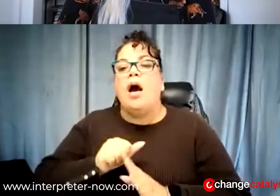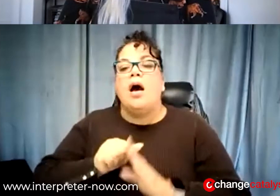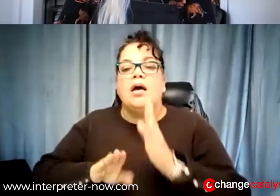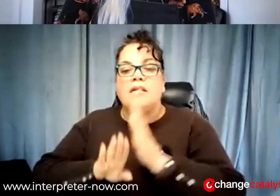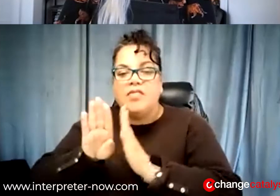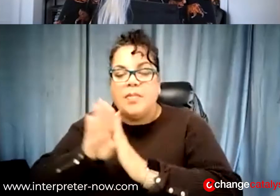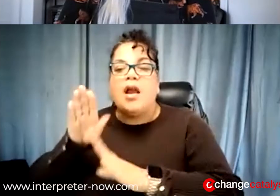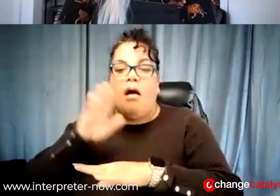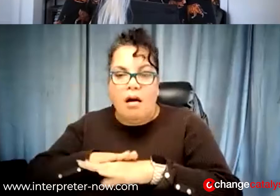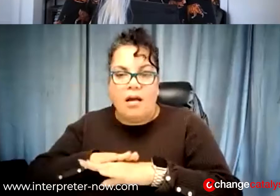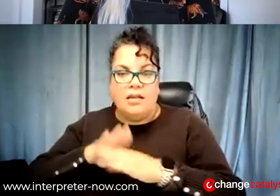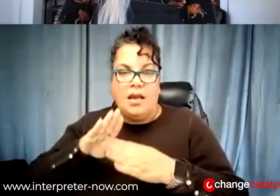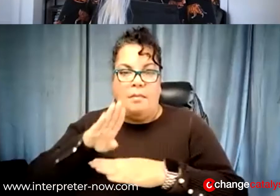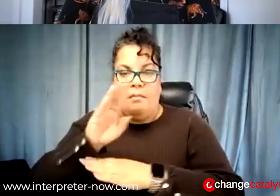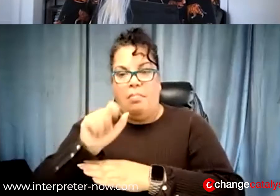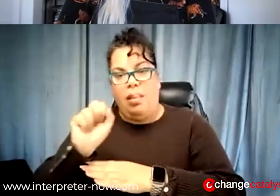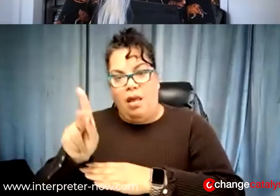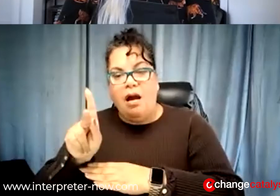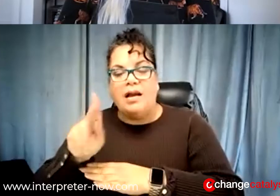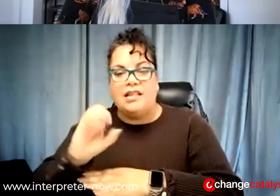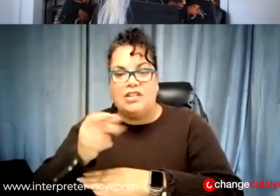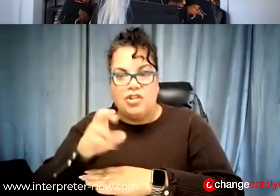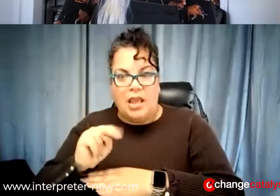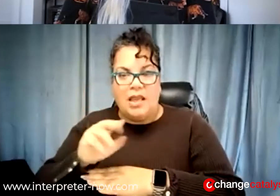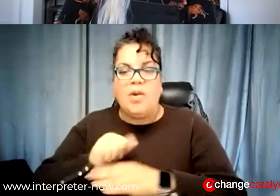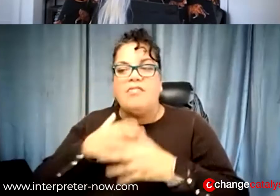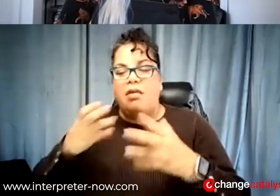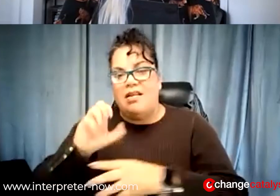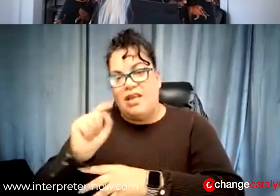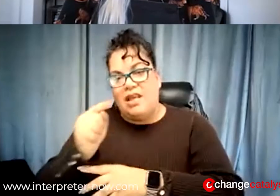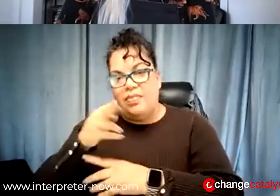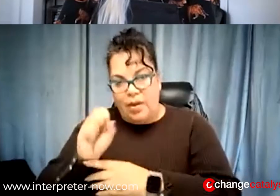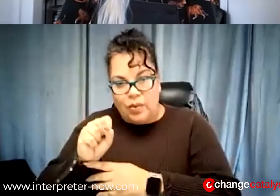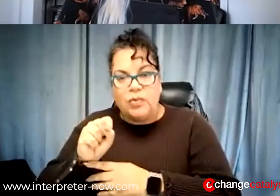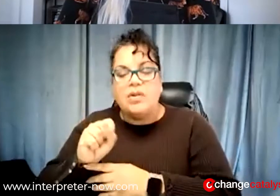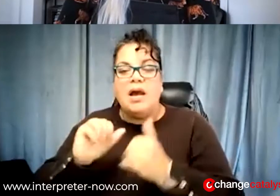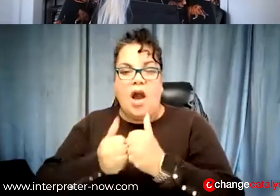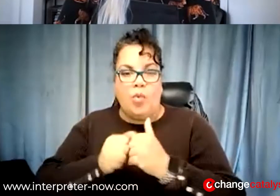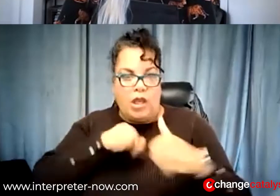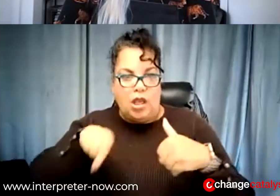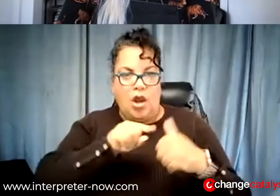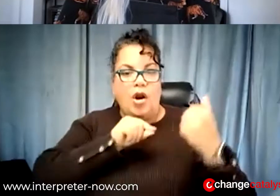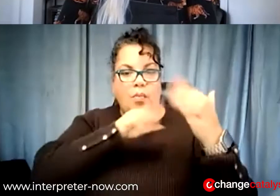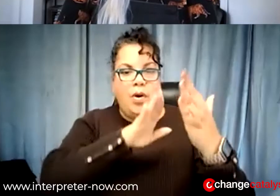we have a lot of that kind of ethos in terms of how we're approaching the entire process